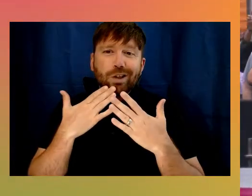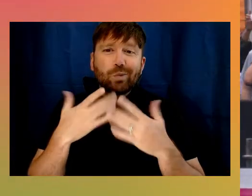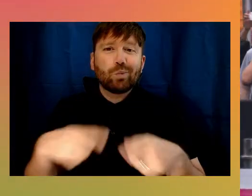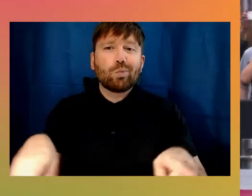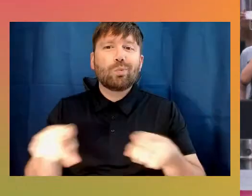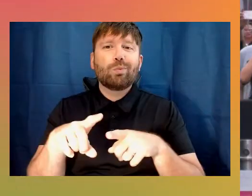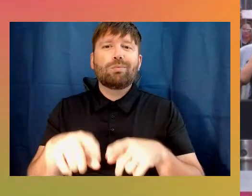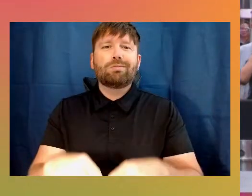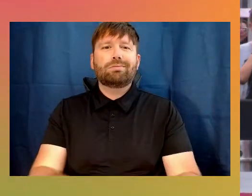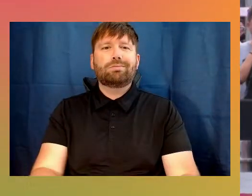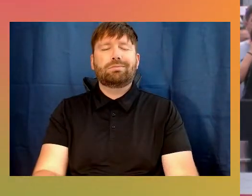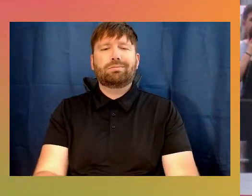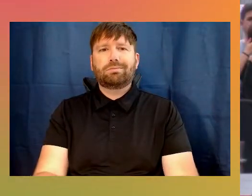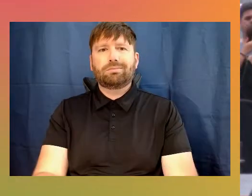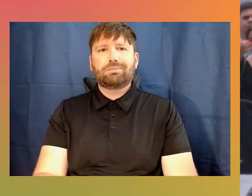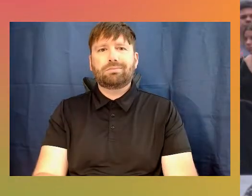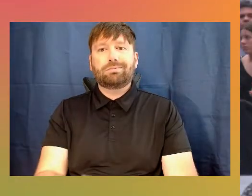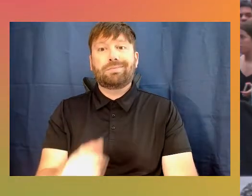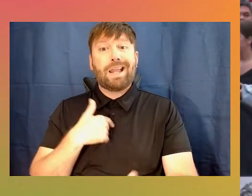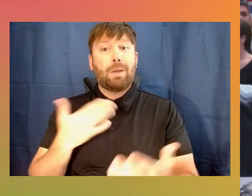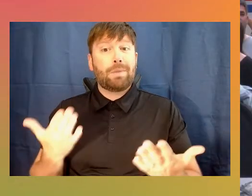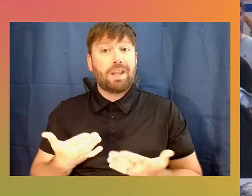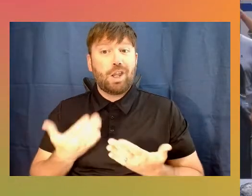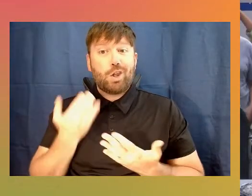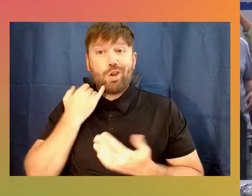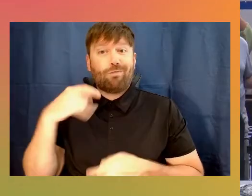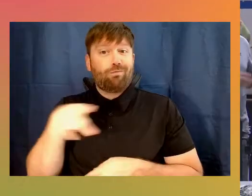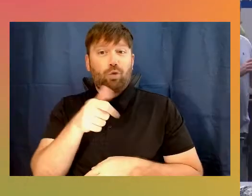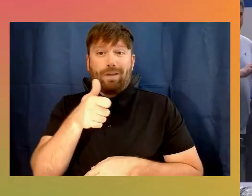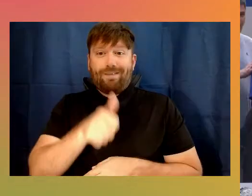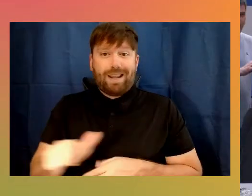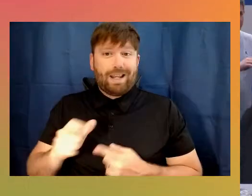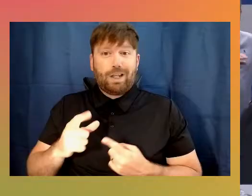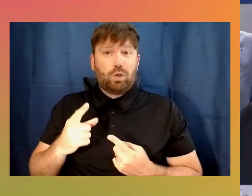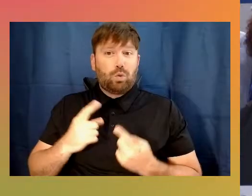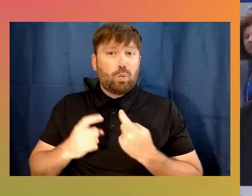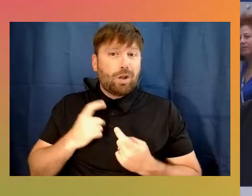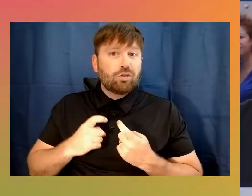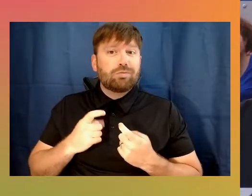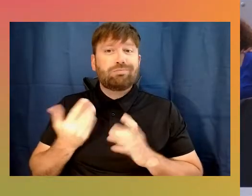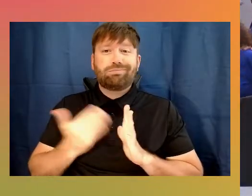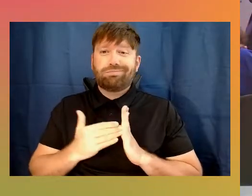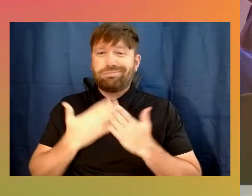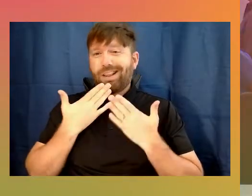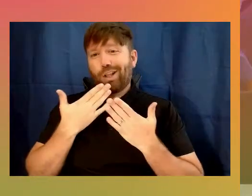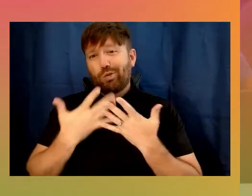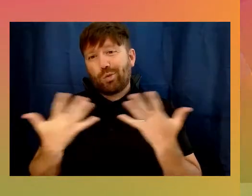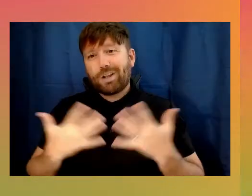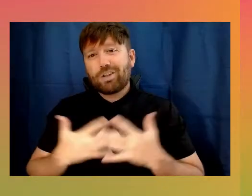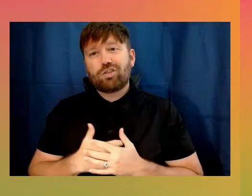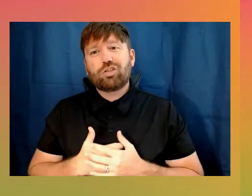NAMASTE. THANK YOU GUYS. I'LL BE HERE IF YOU HAVE ANY